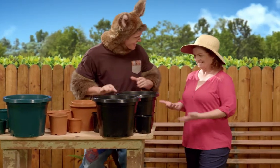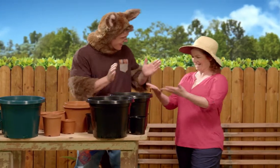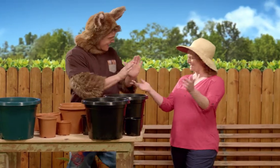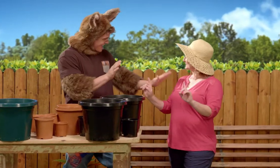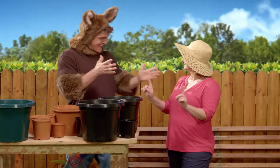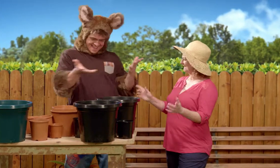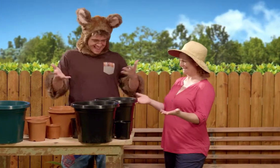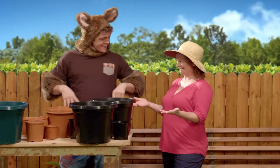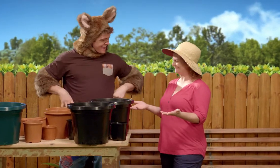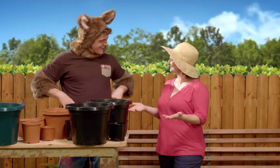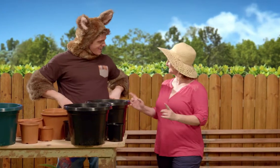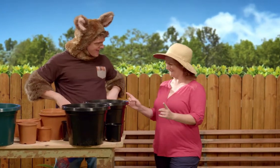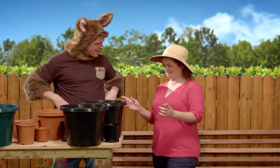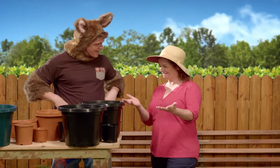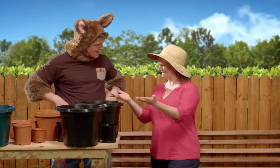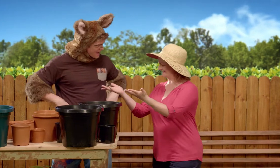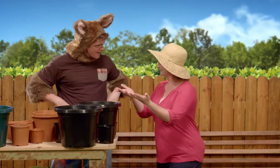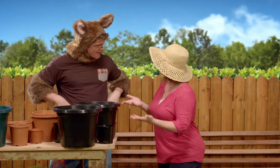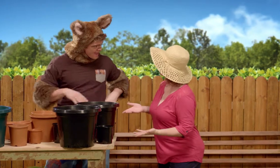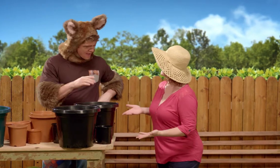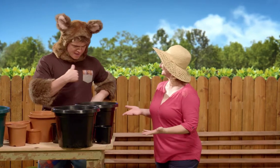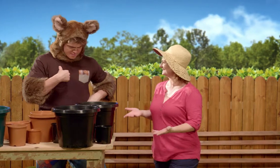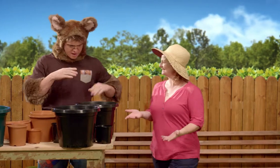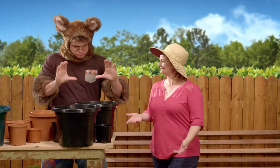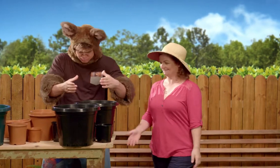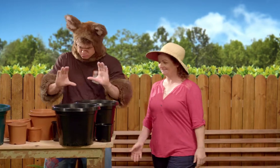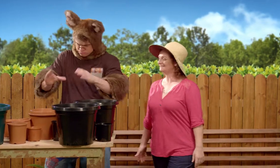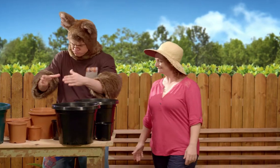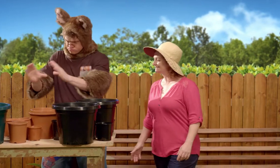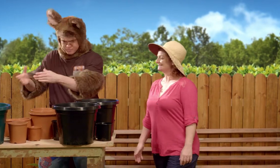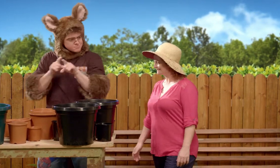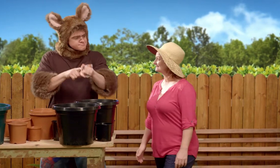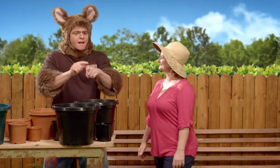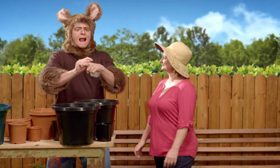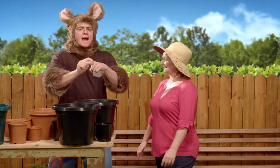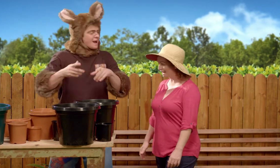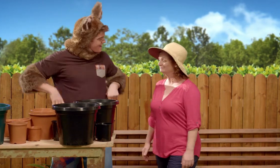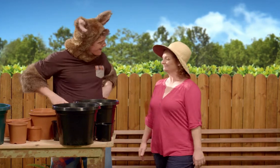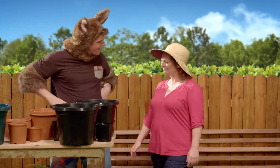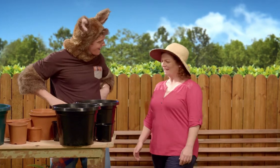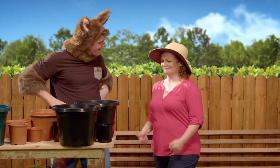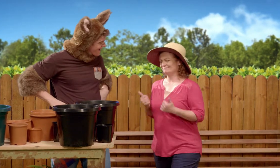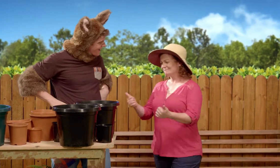Look Sally. What's this? Oh well I've sorted them into groups of the same colour.